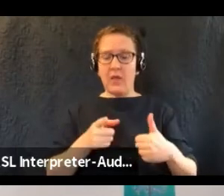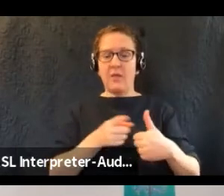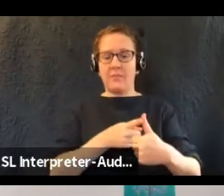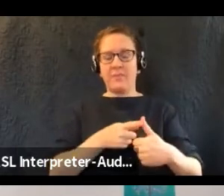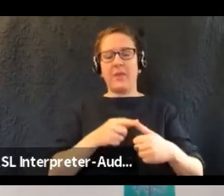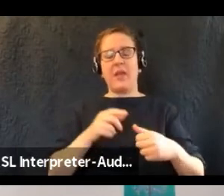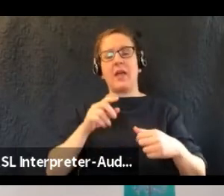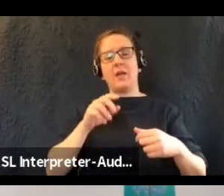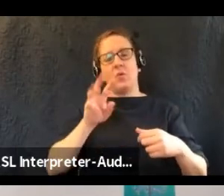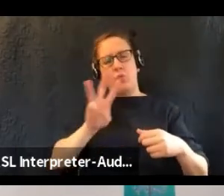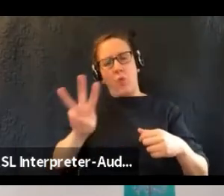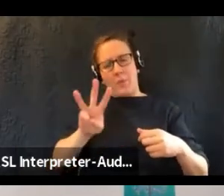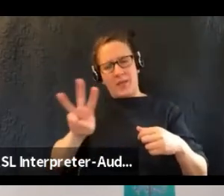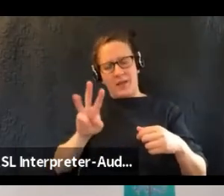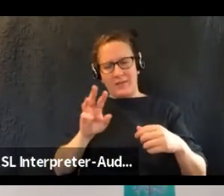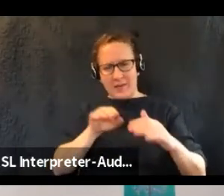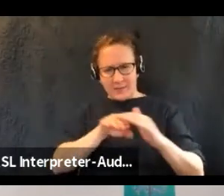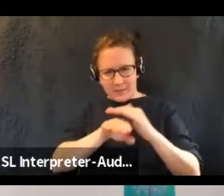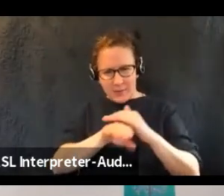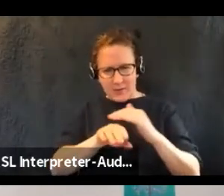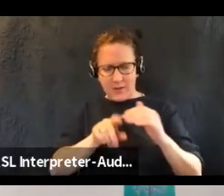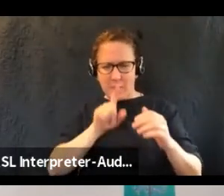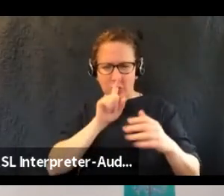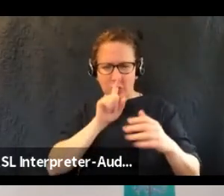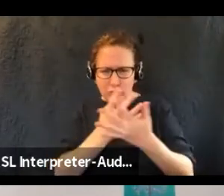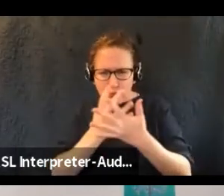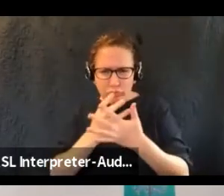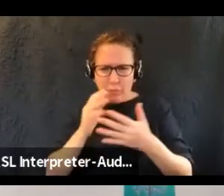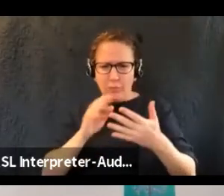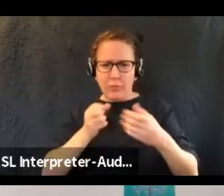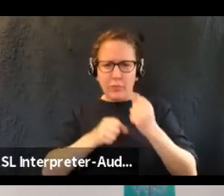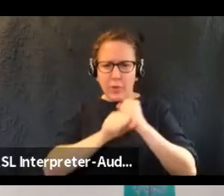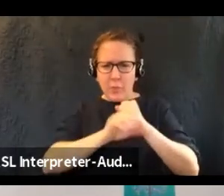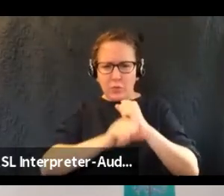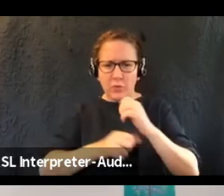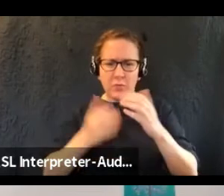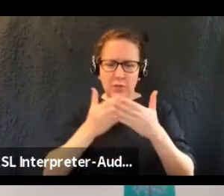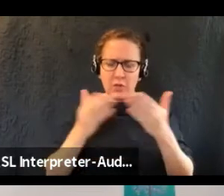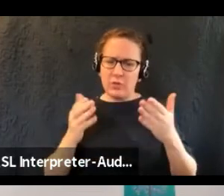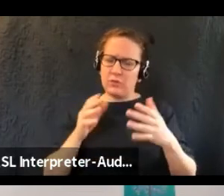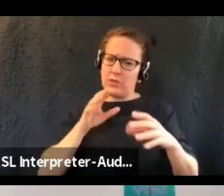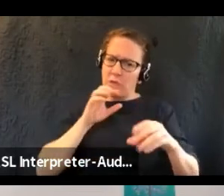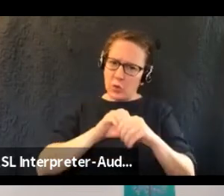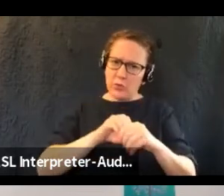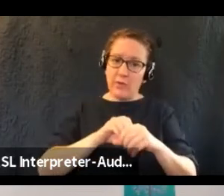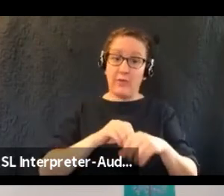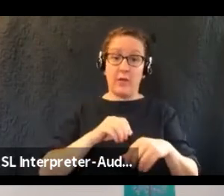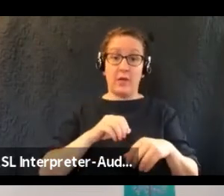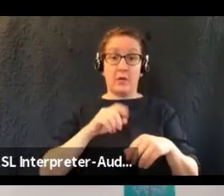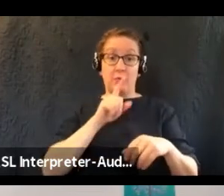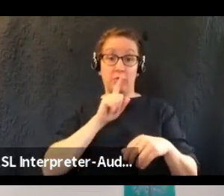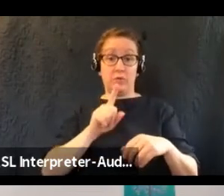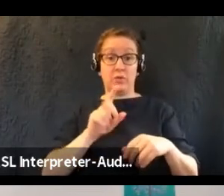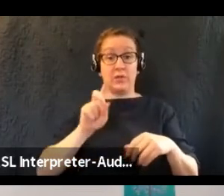are used in promotional materials, to ensure that the organization showcases a disability affirmative stance.